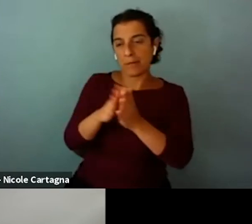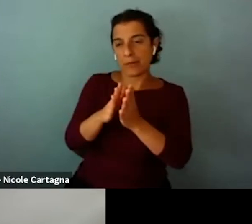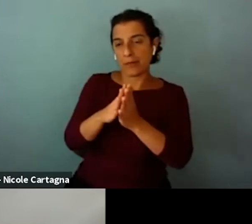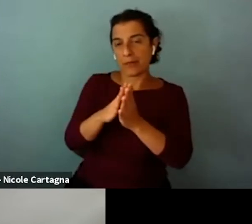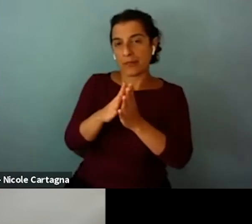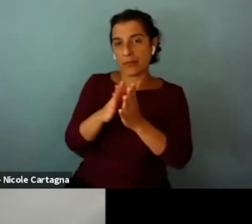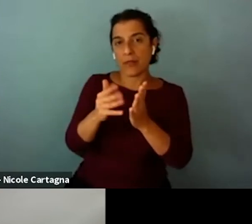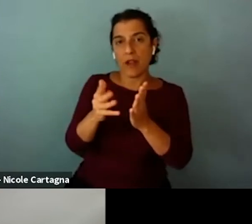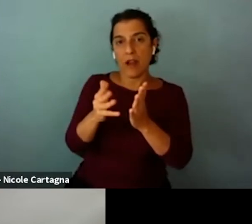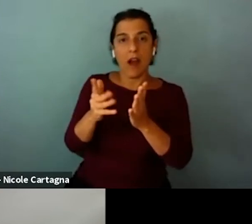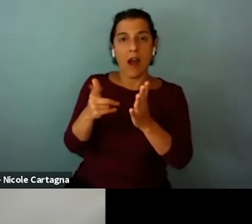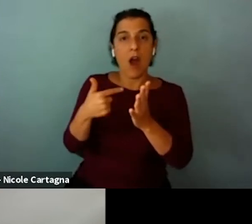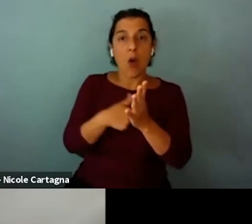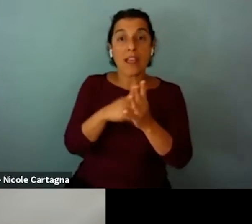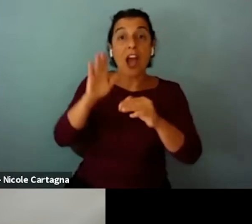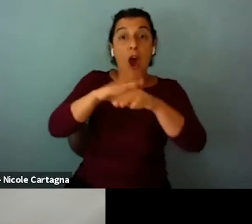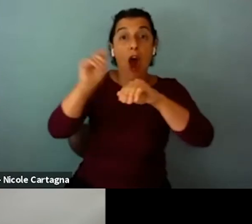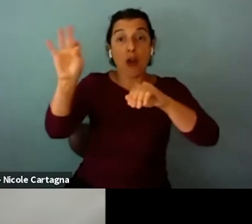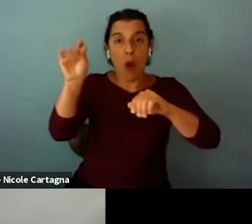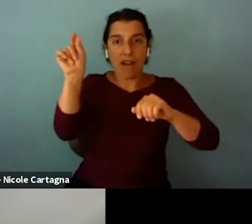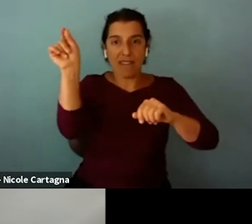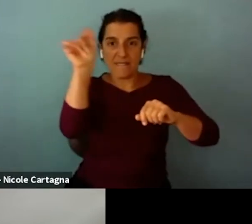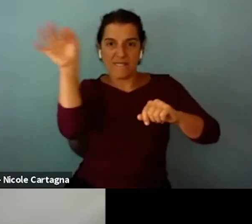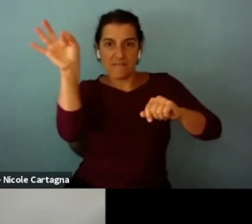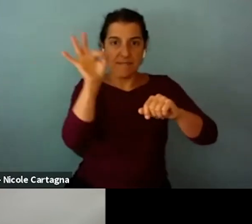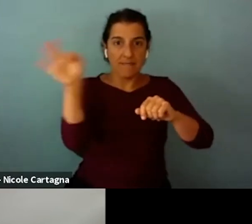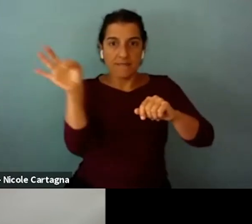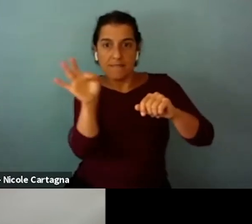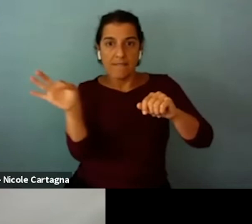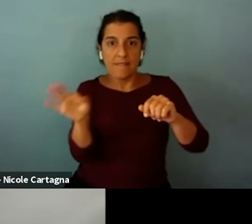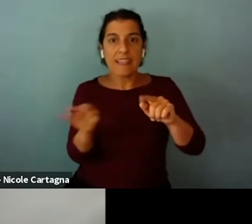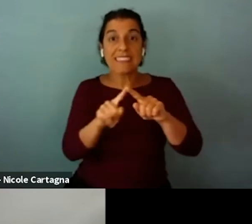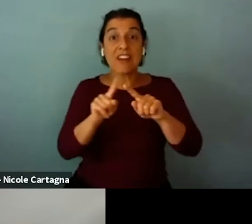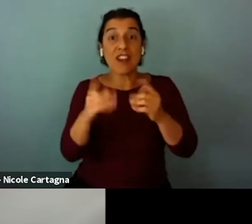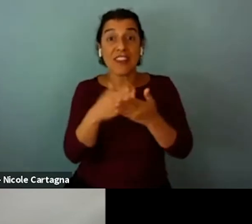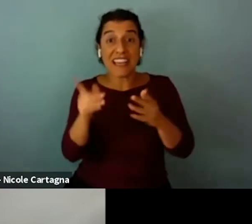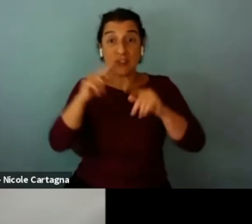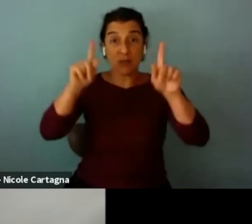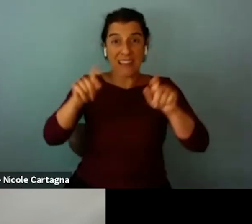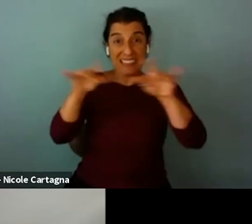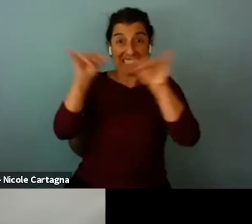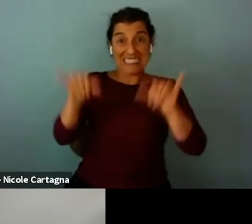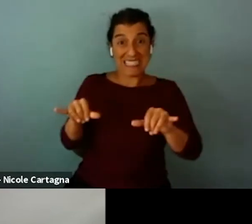we can turn on and off different things to test these systems but the whole goal is to do this